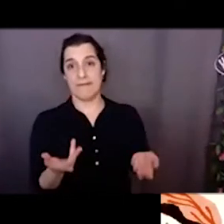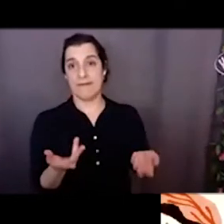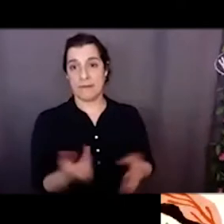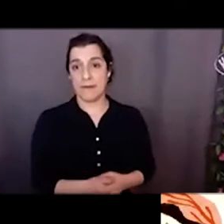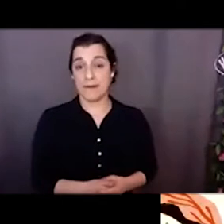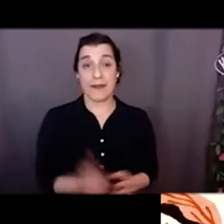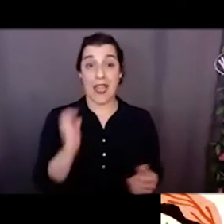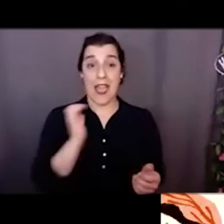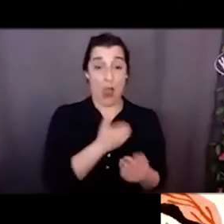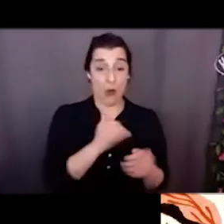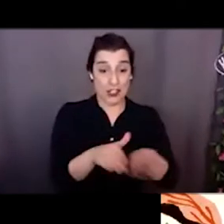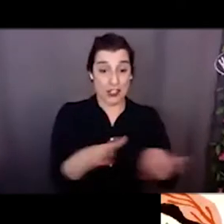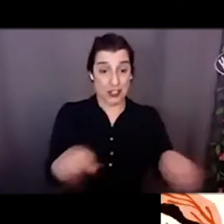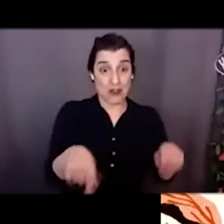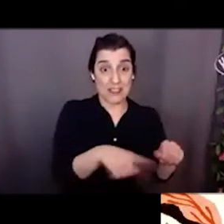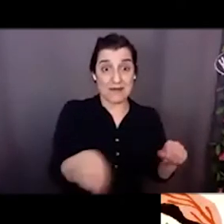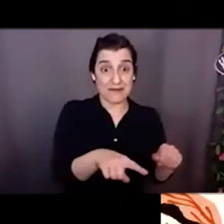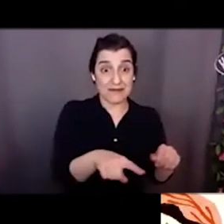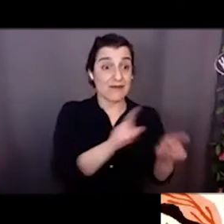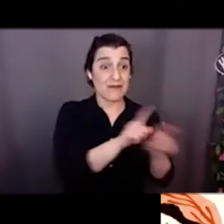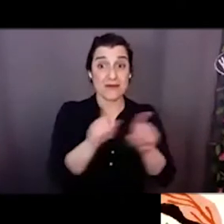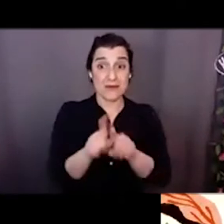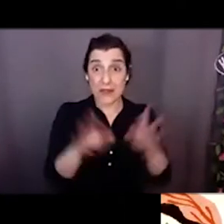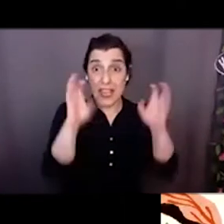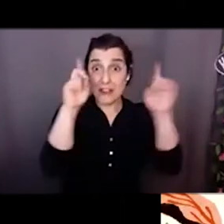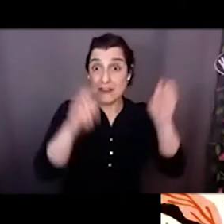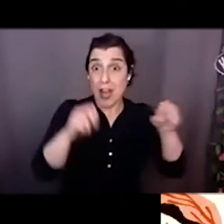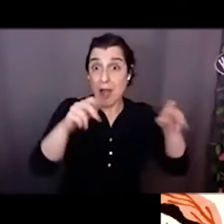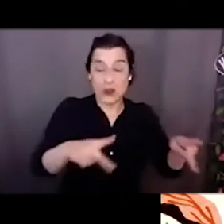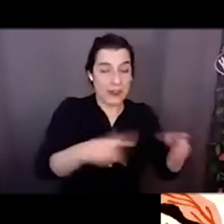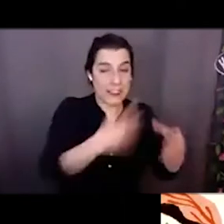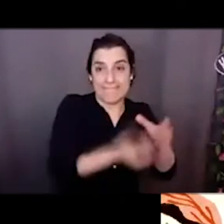the potential loss of educational opportunities. All children everywhere are struggling.